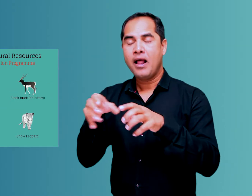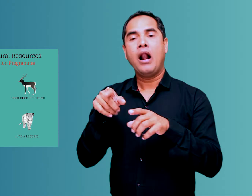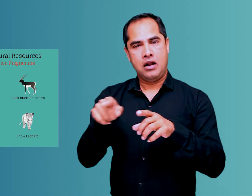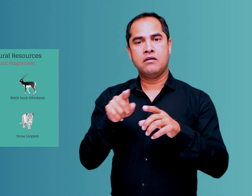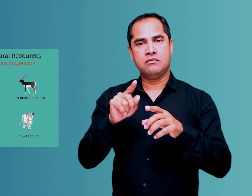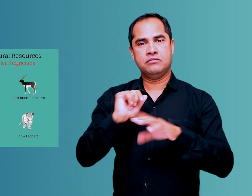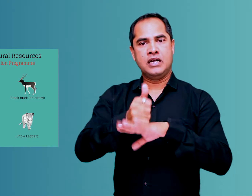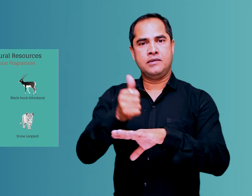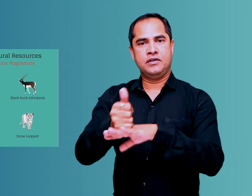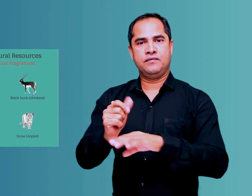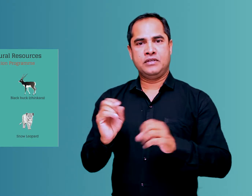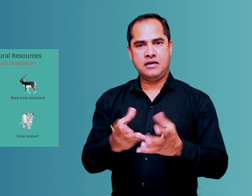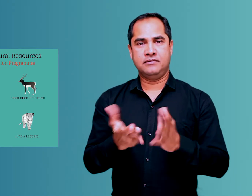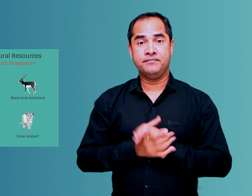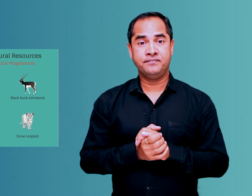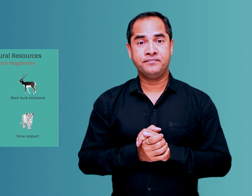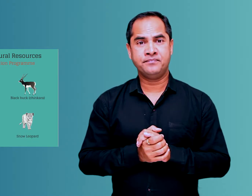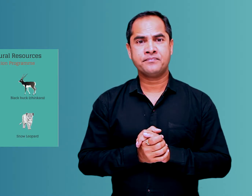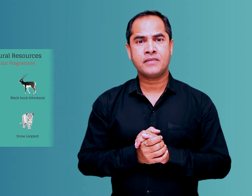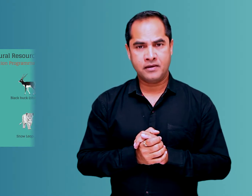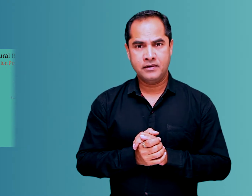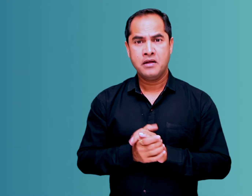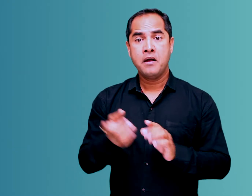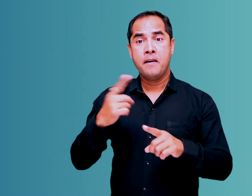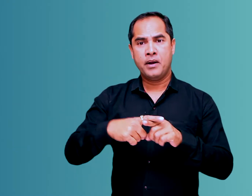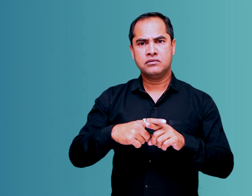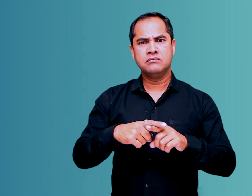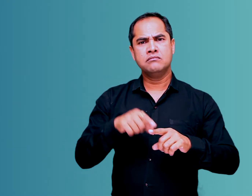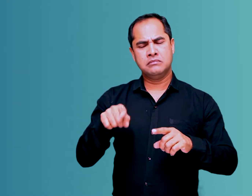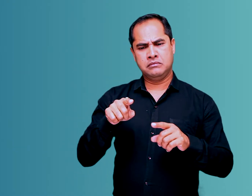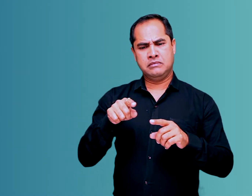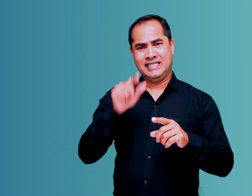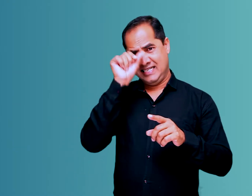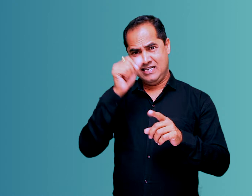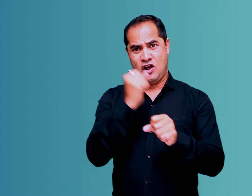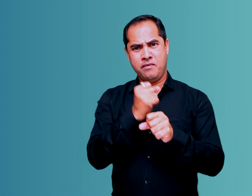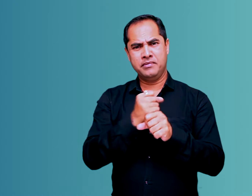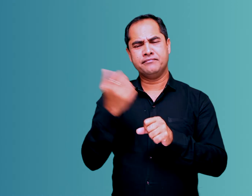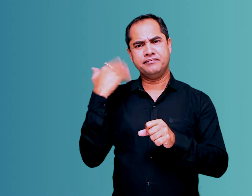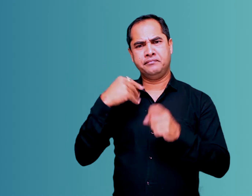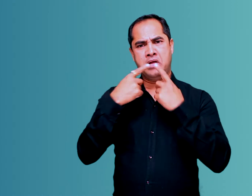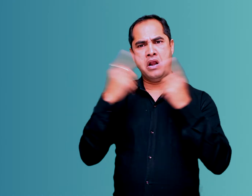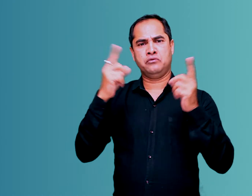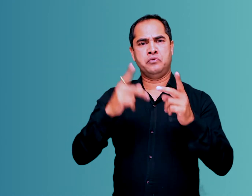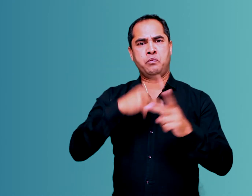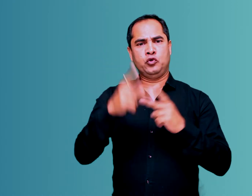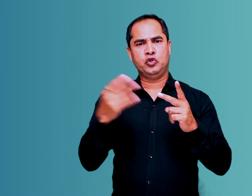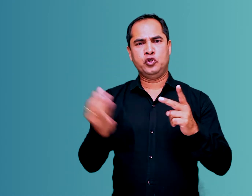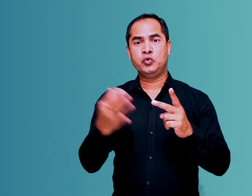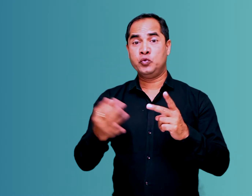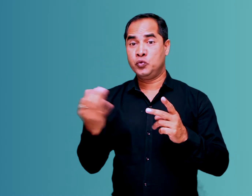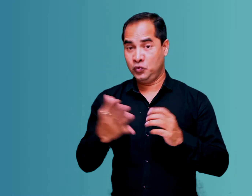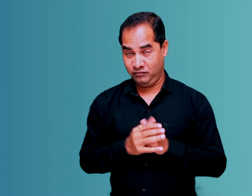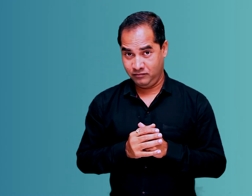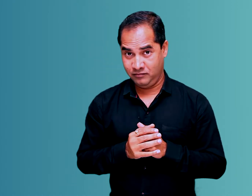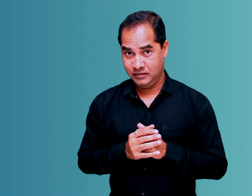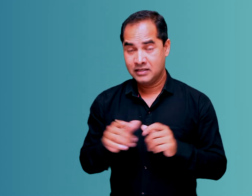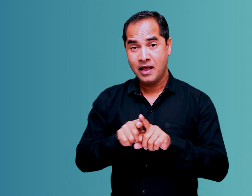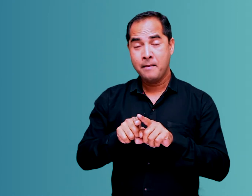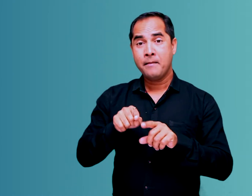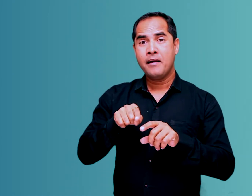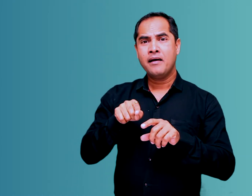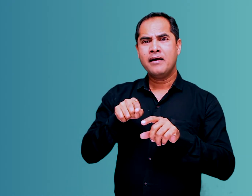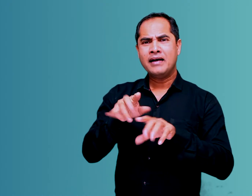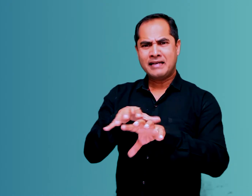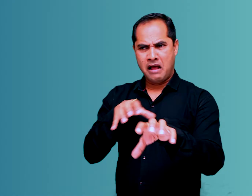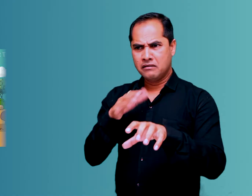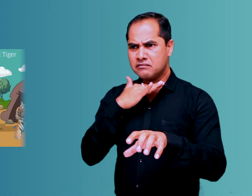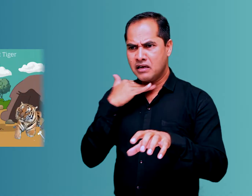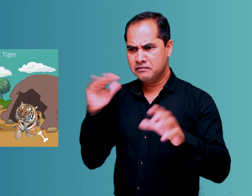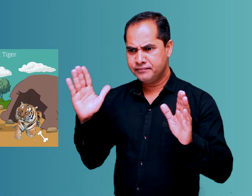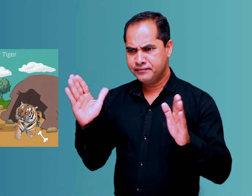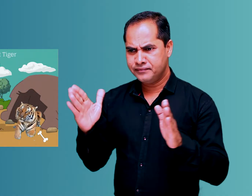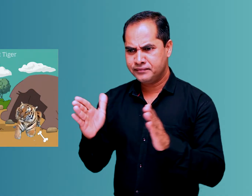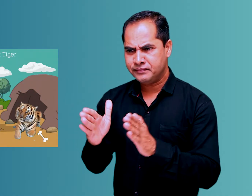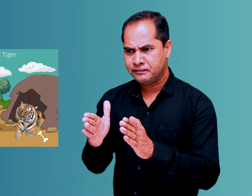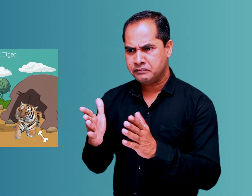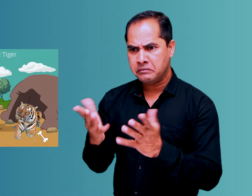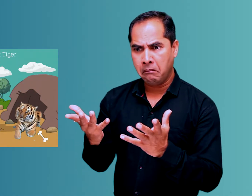Also, the central government has announced several projects for protecting specific animals,